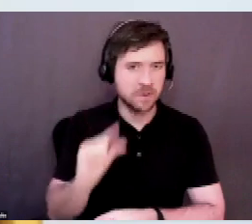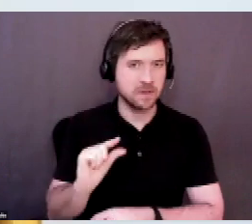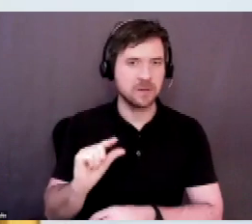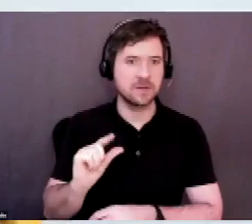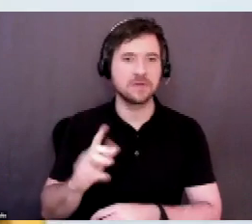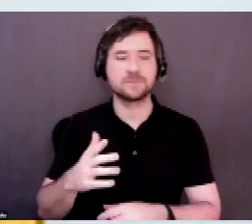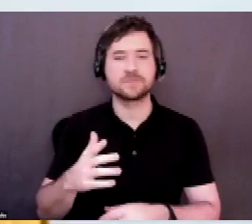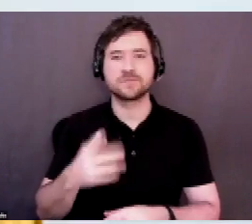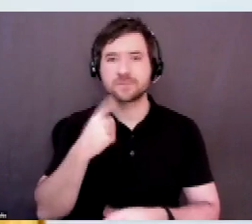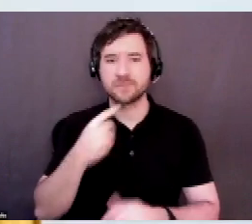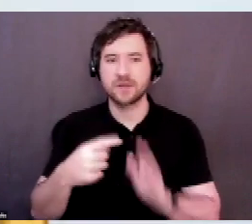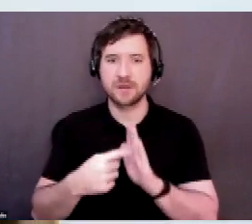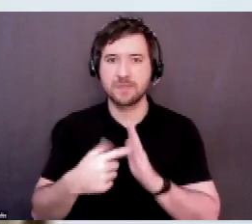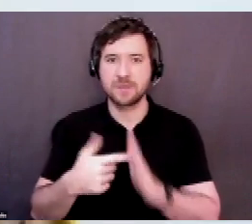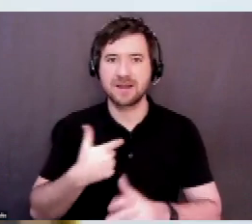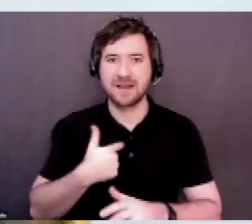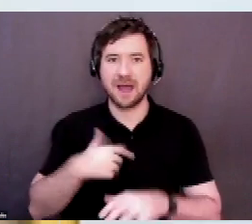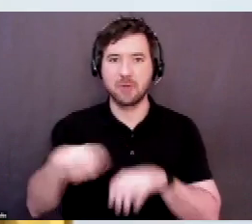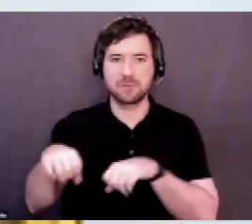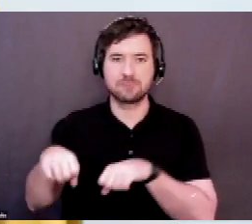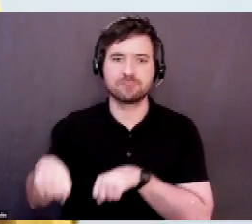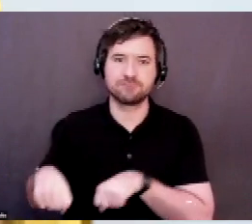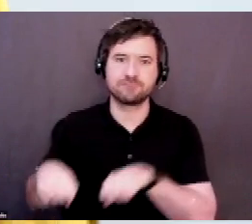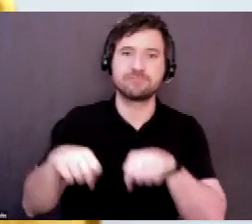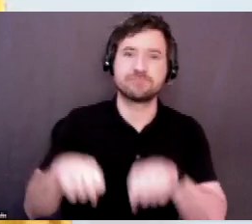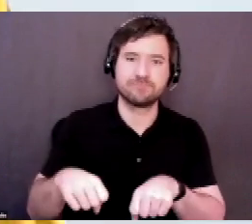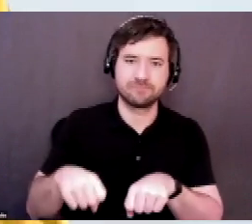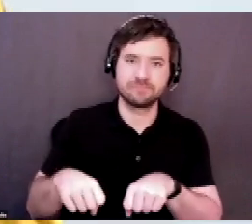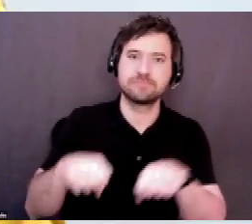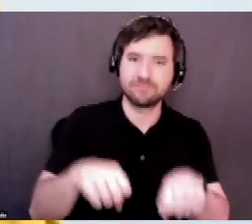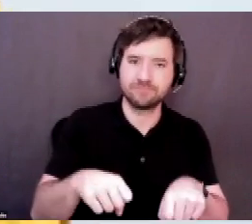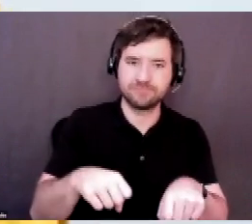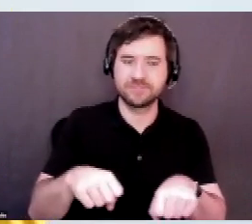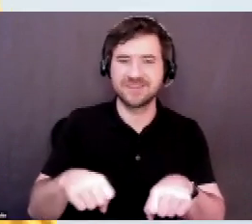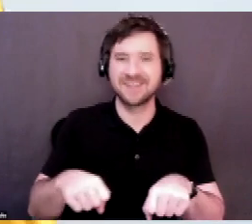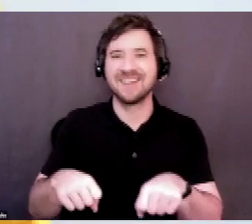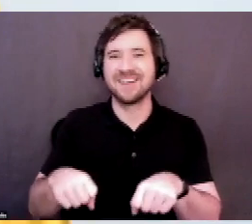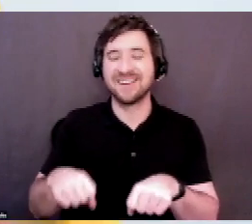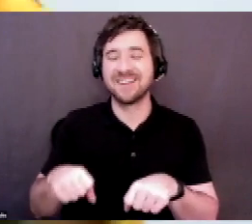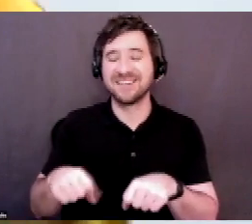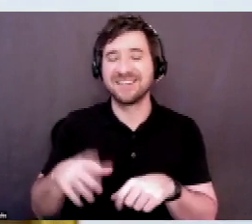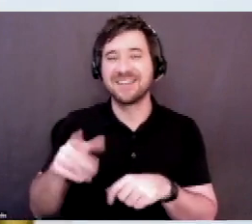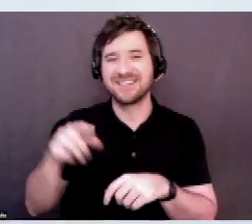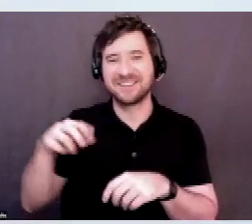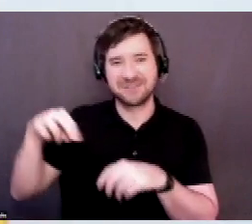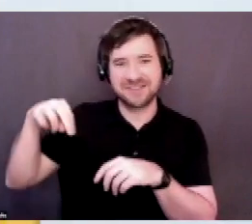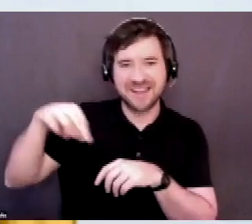carry the car seat like step by step downstairs. I wouldn't like carrying it on my arm and like a topple over.